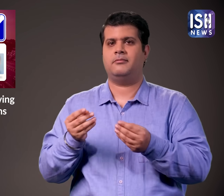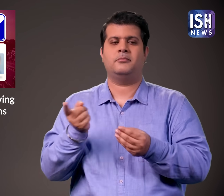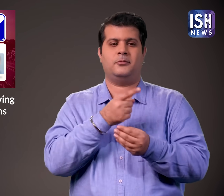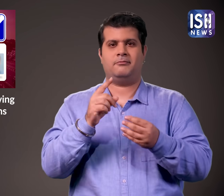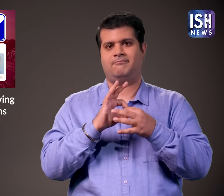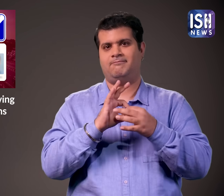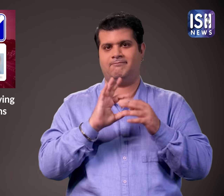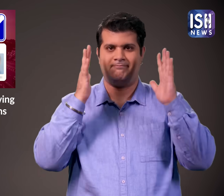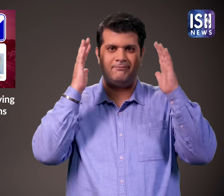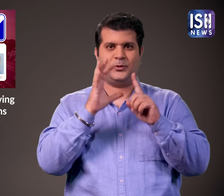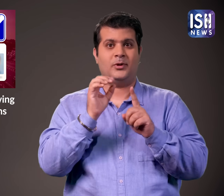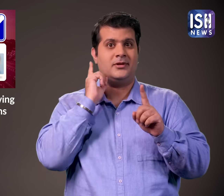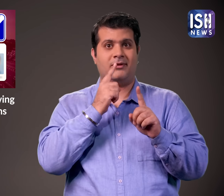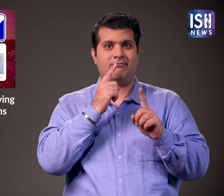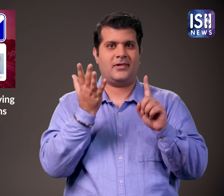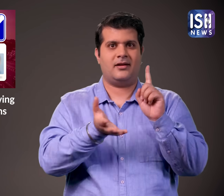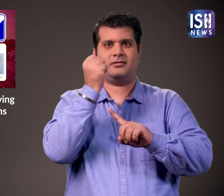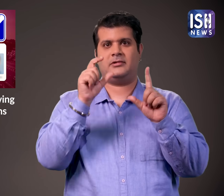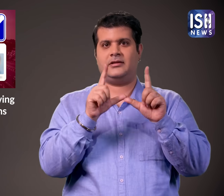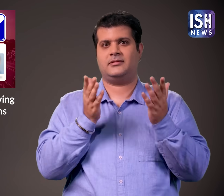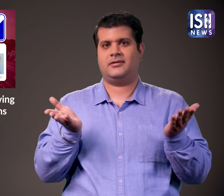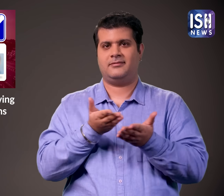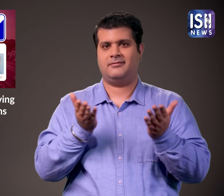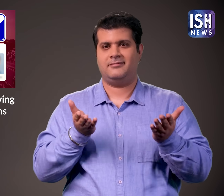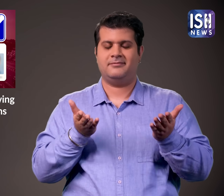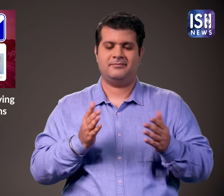Wonderful! What an achievement by Aman and Sonu!